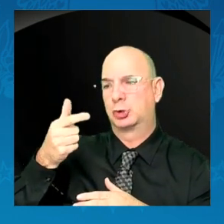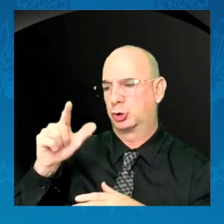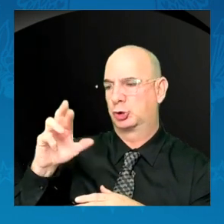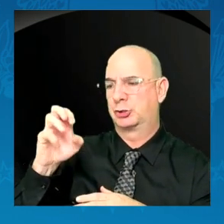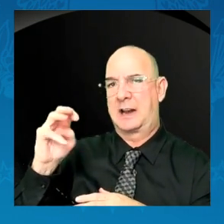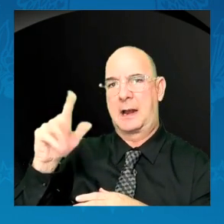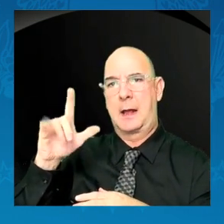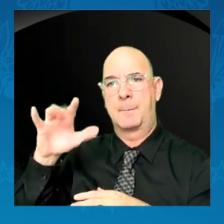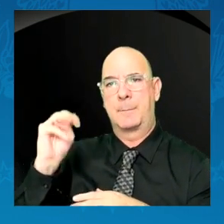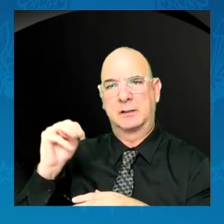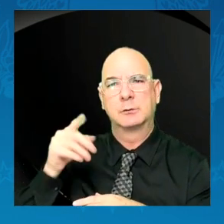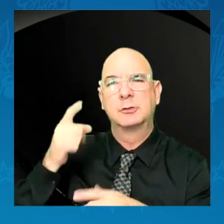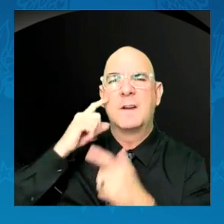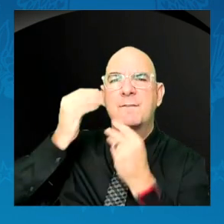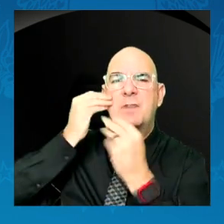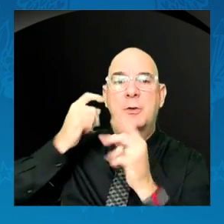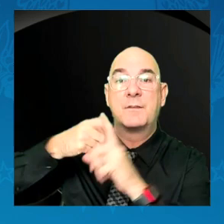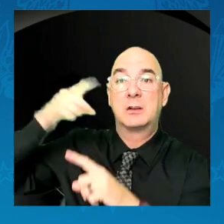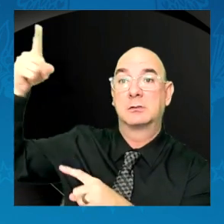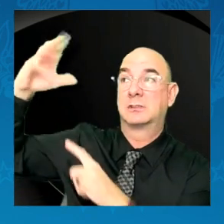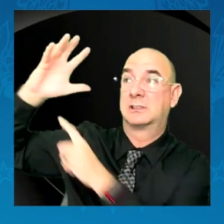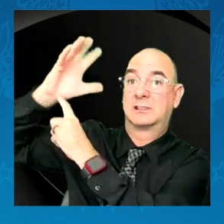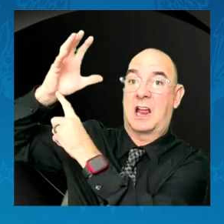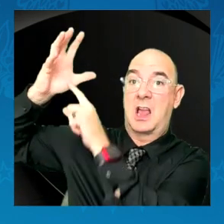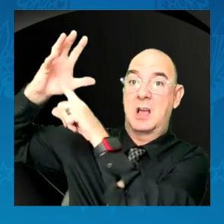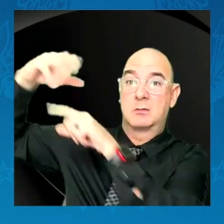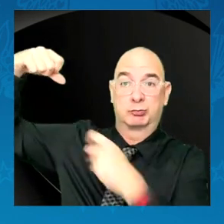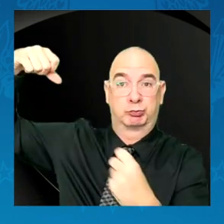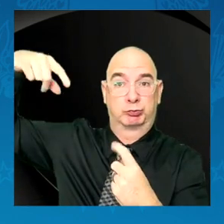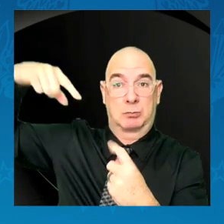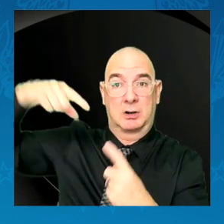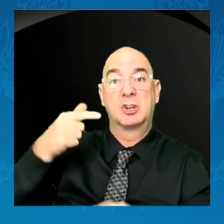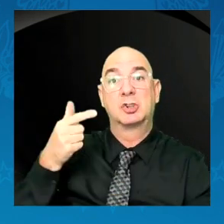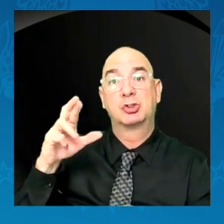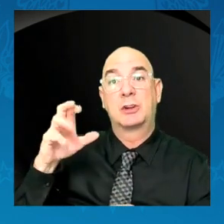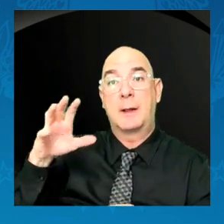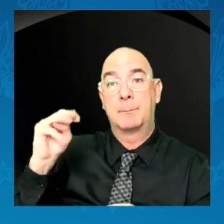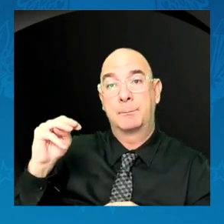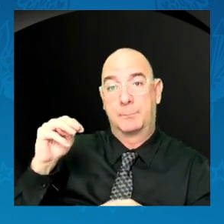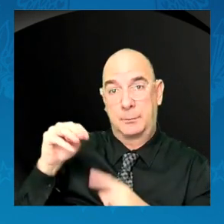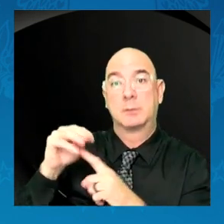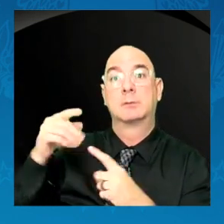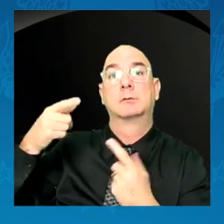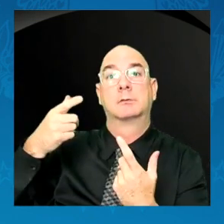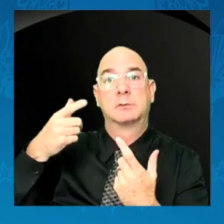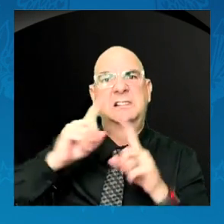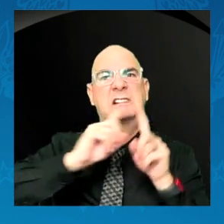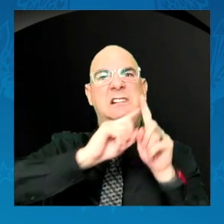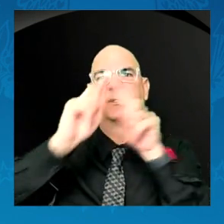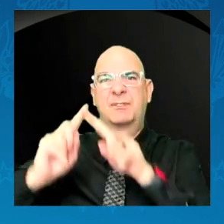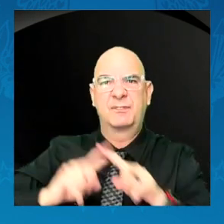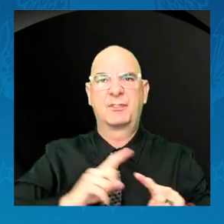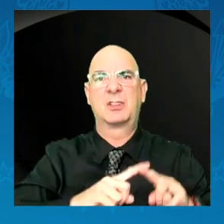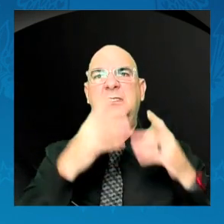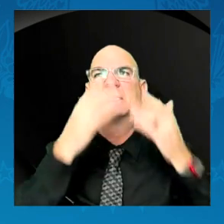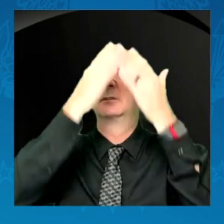So the algorithms merge a range of space based data to produce this holistic picture of the changes